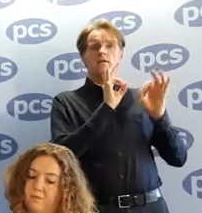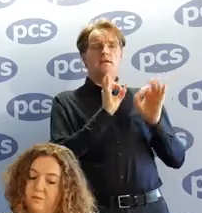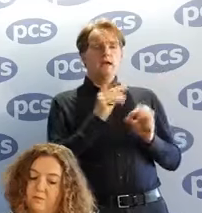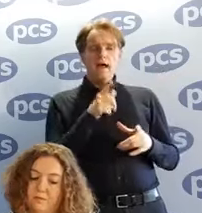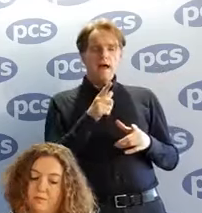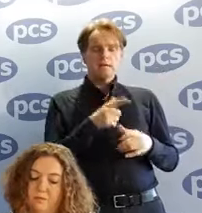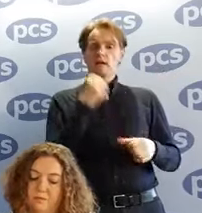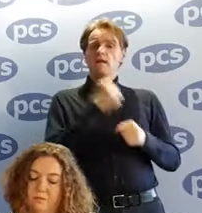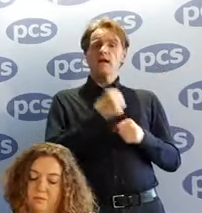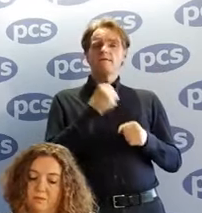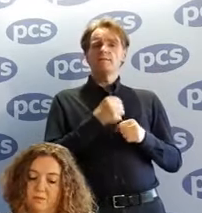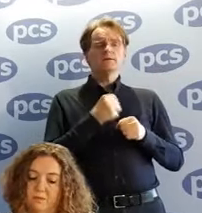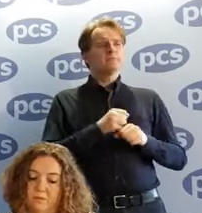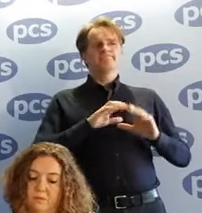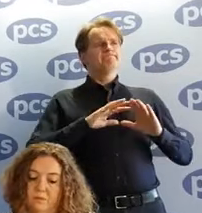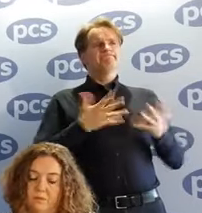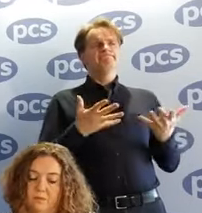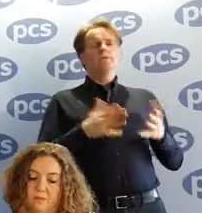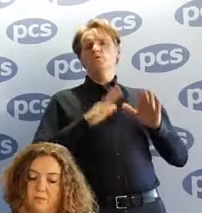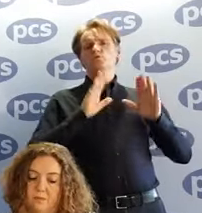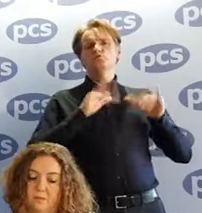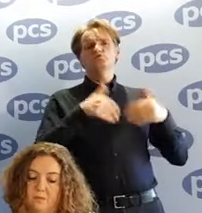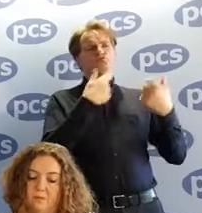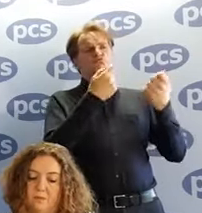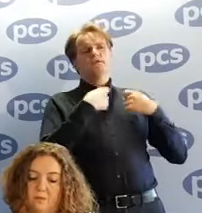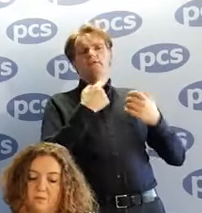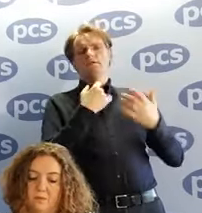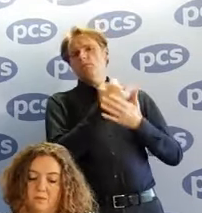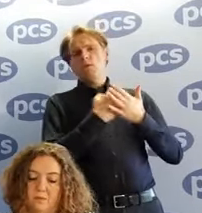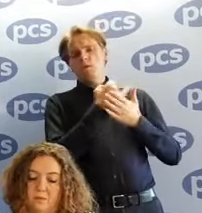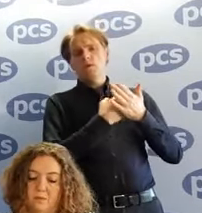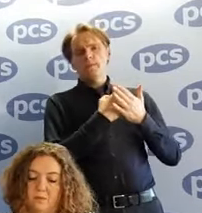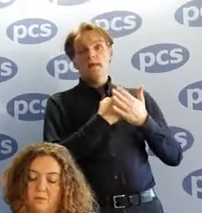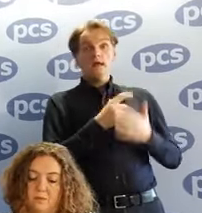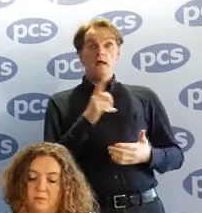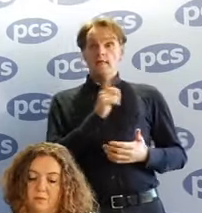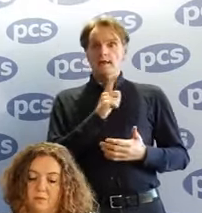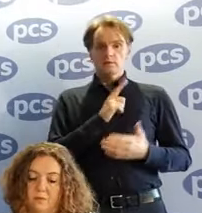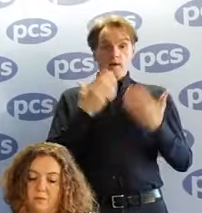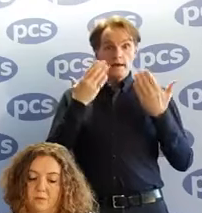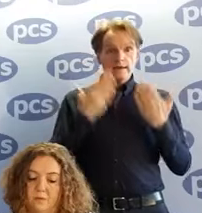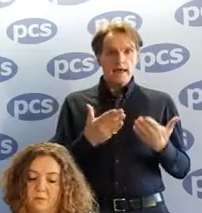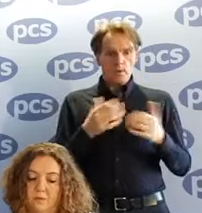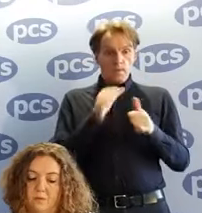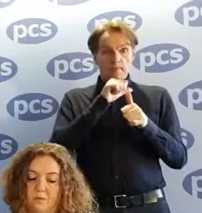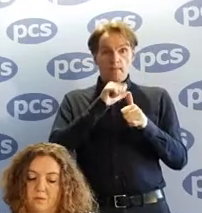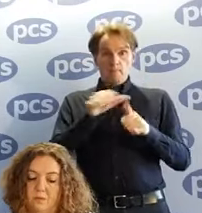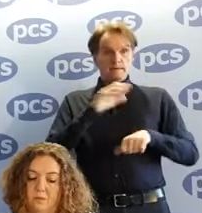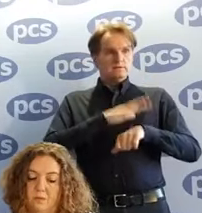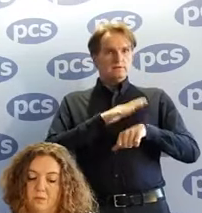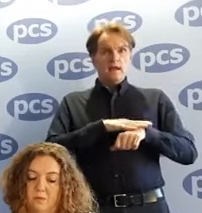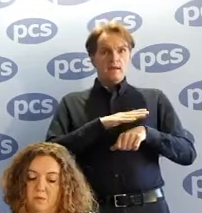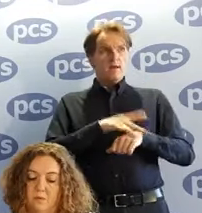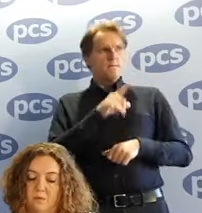to treat us in the way they're trying to treat us and that's why we think this is the best moment and the best opportunity we've had with the weak government to